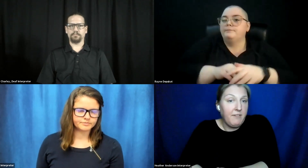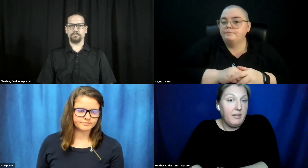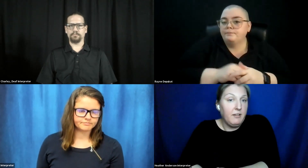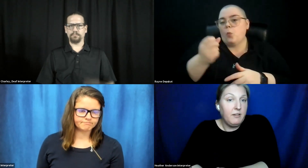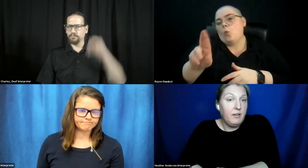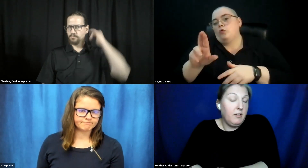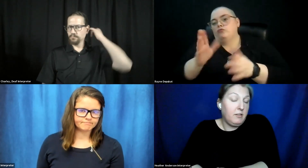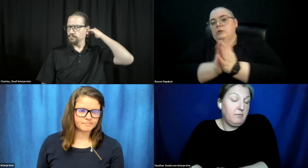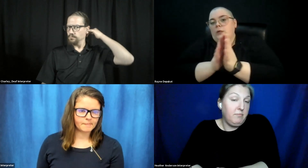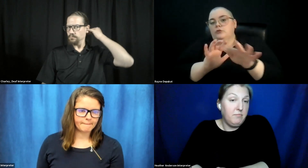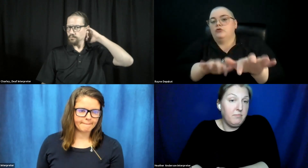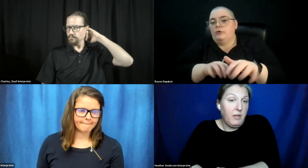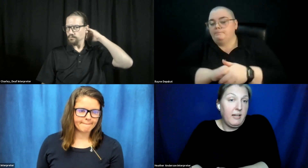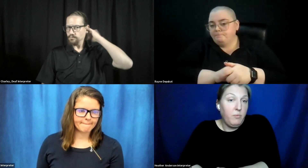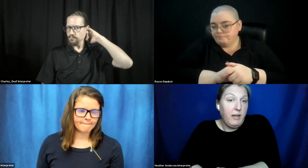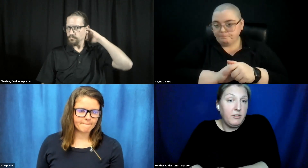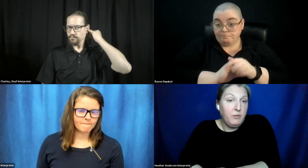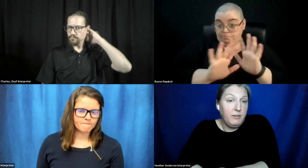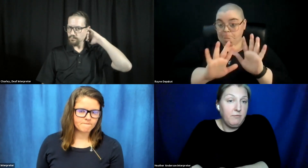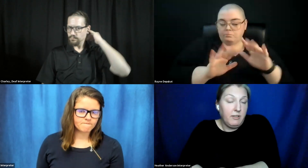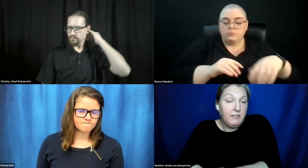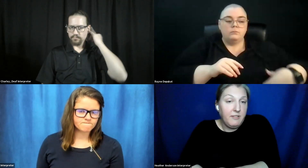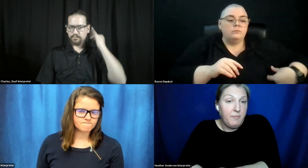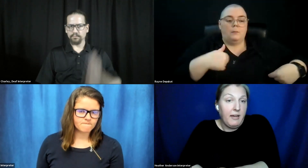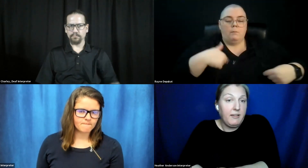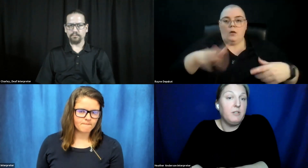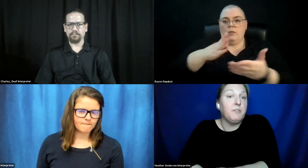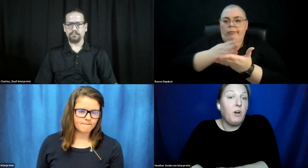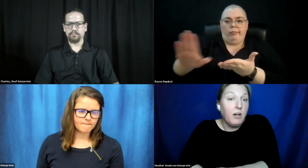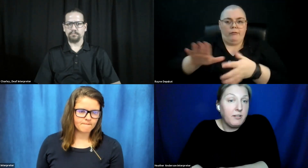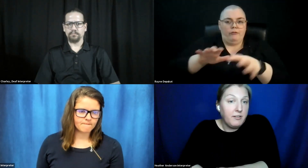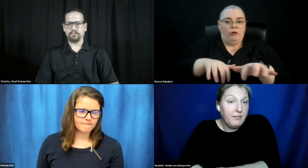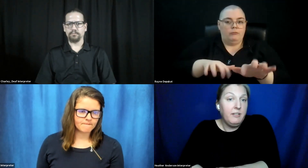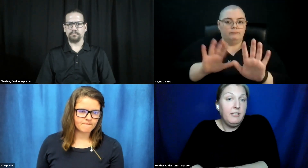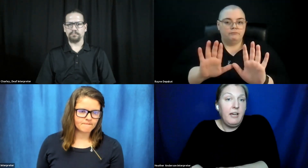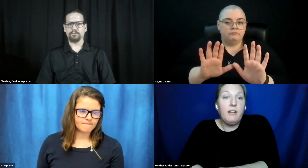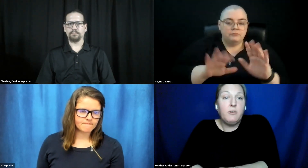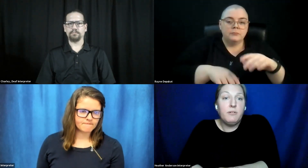I'm not sure if they have any, any way to collect feedback in terms of cart.